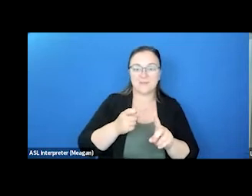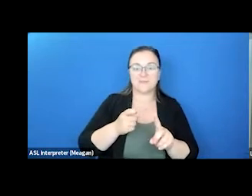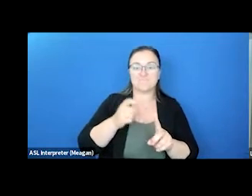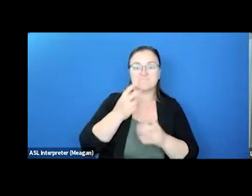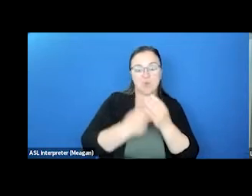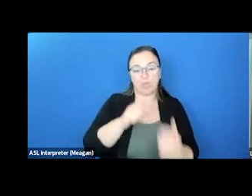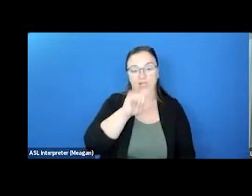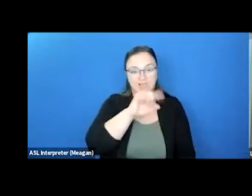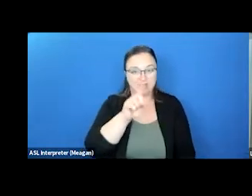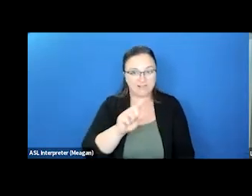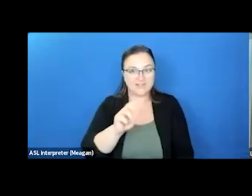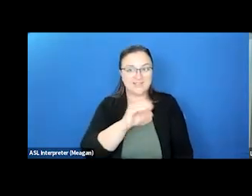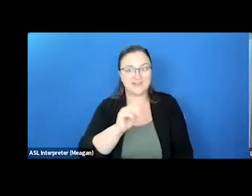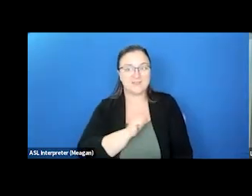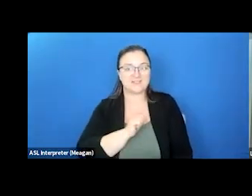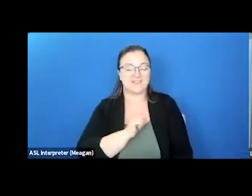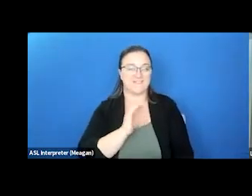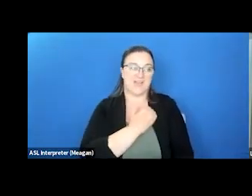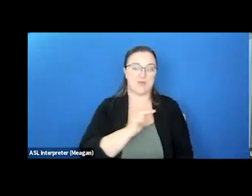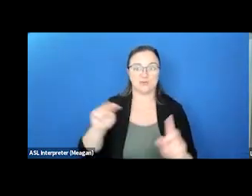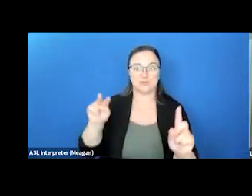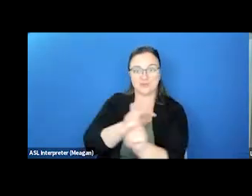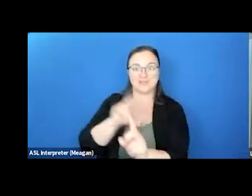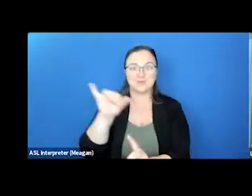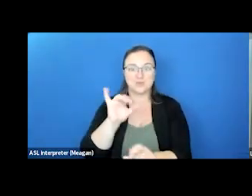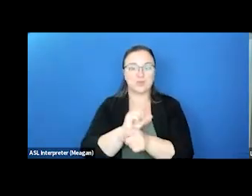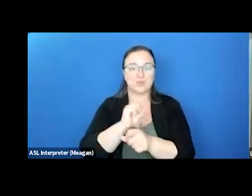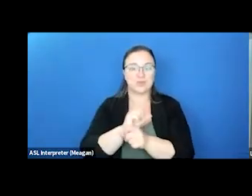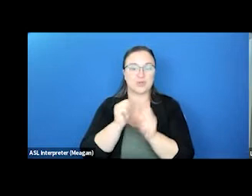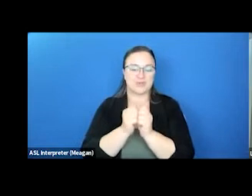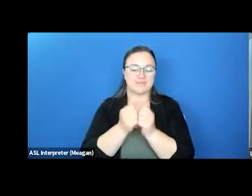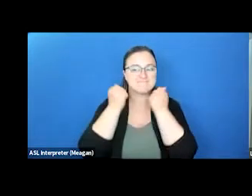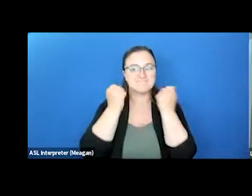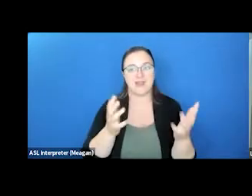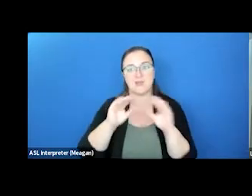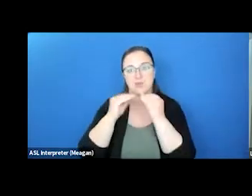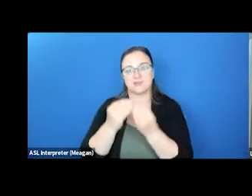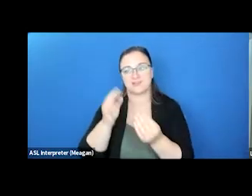and myself, our perspective, working with many organizations and doing this work